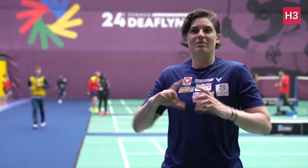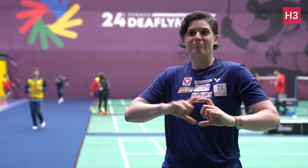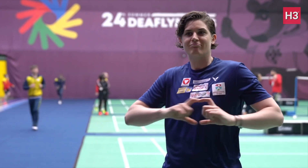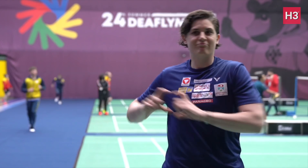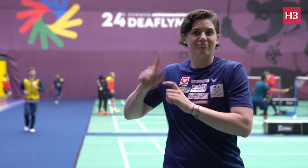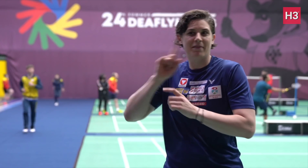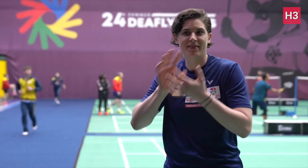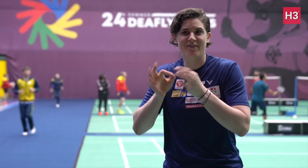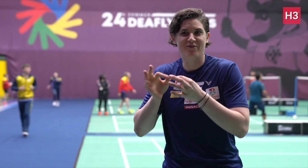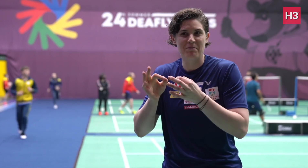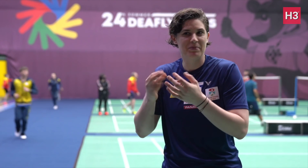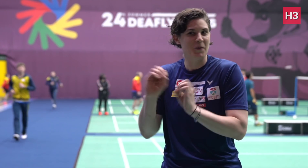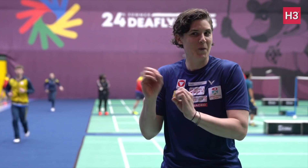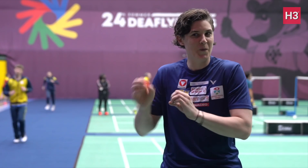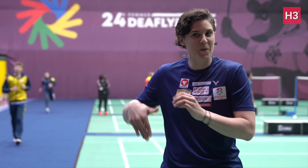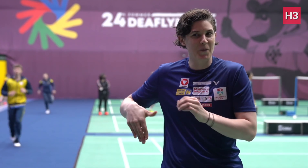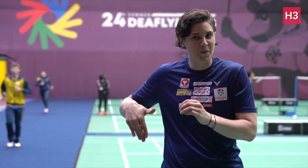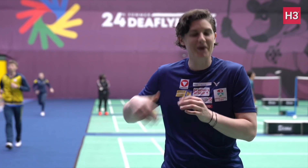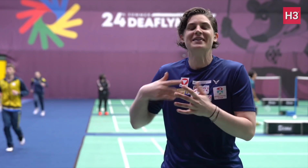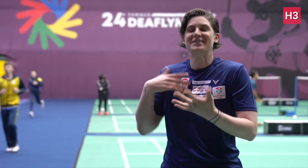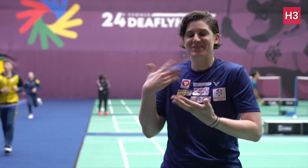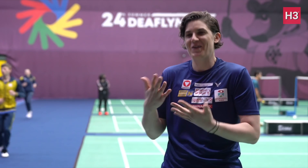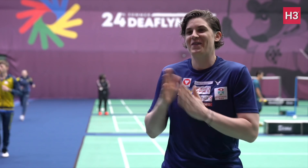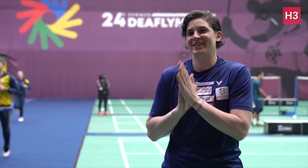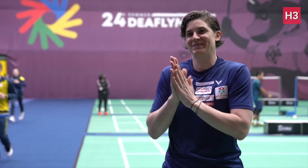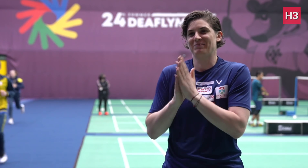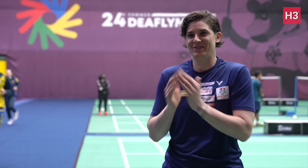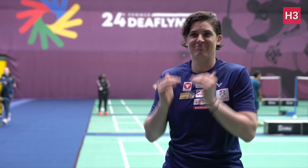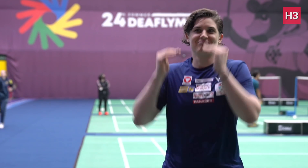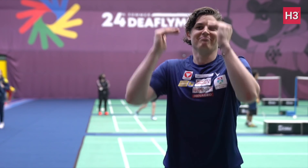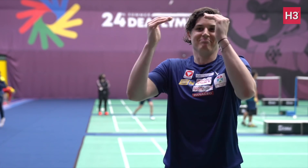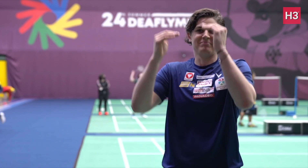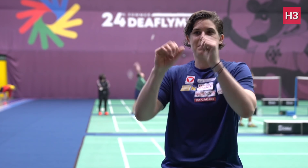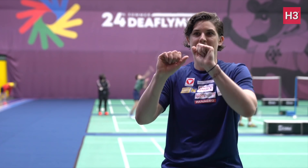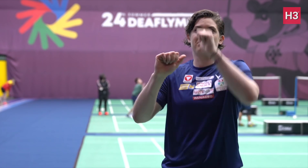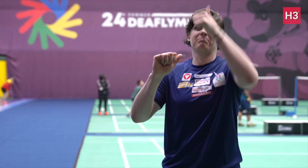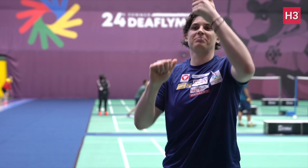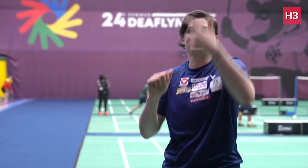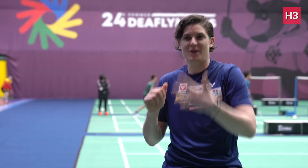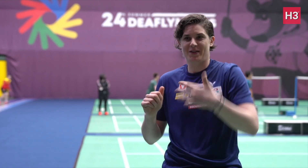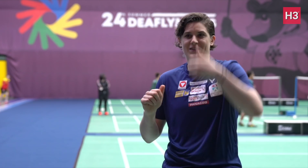I haven’t won a Deaflympics medal yet, so that’s my number one goal to win one,